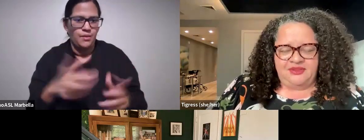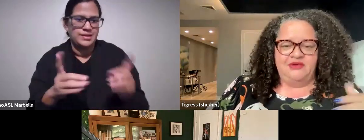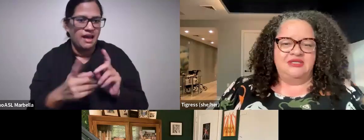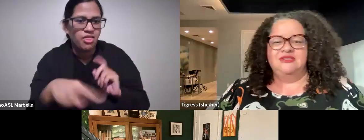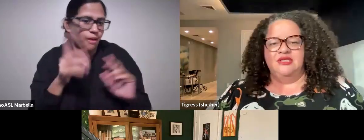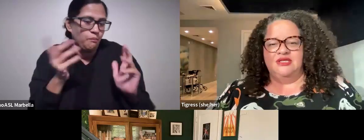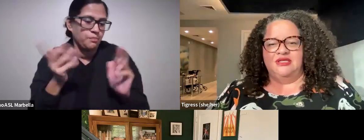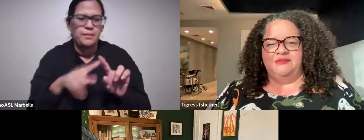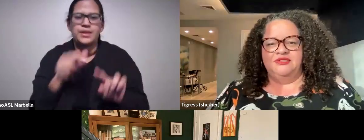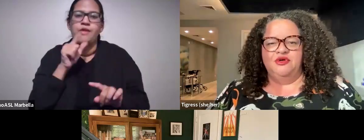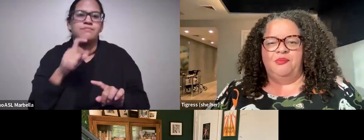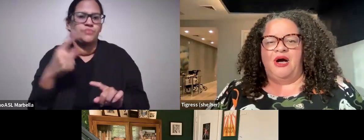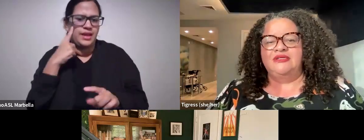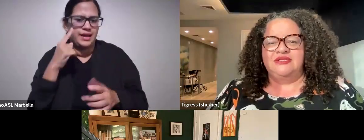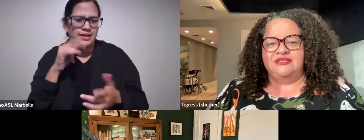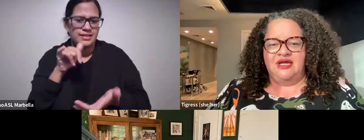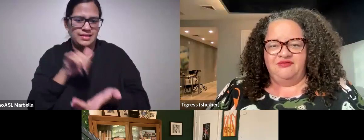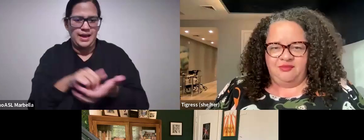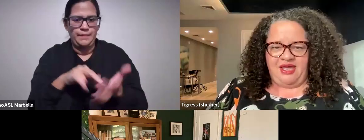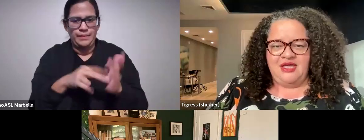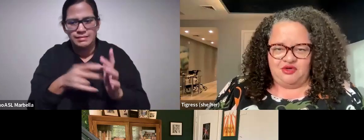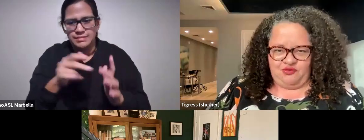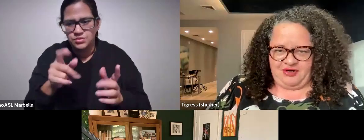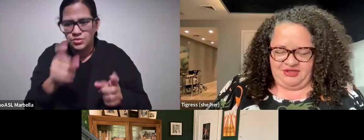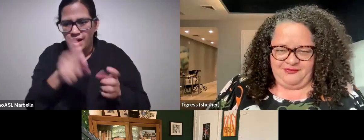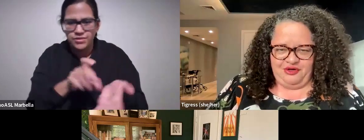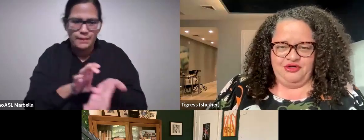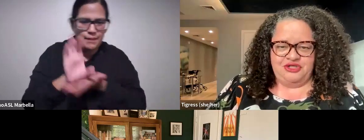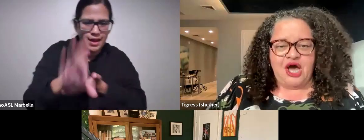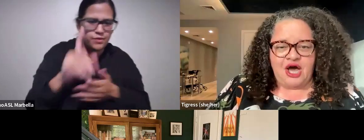but they don't necessarily think that that means your boss doesn't have to pay you fairly for your job,